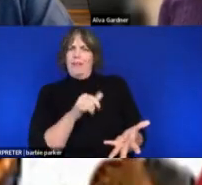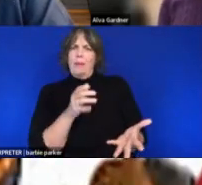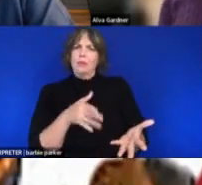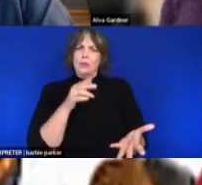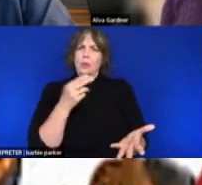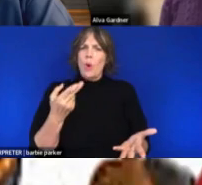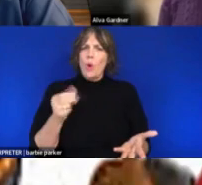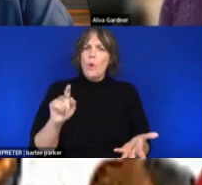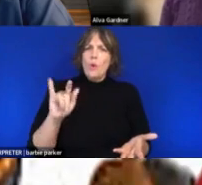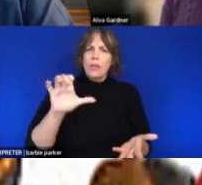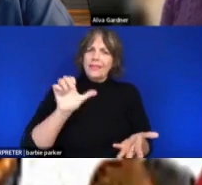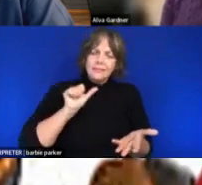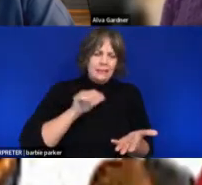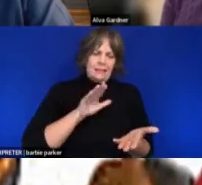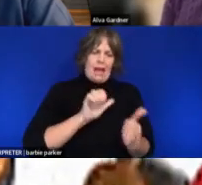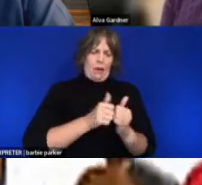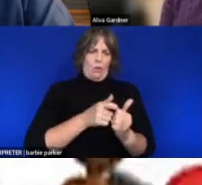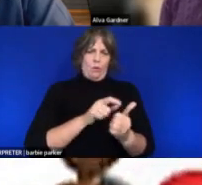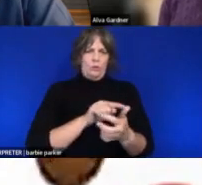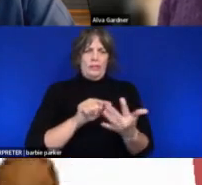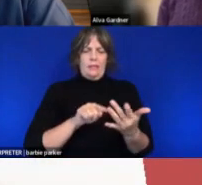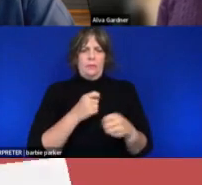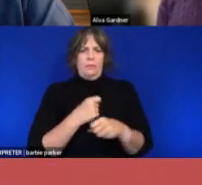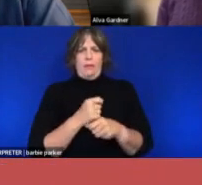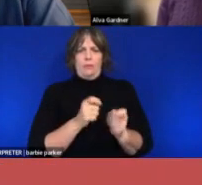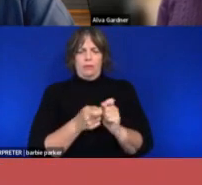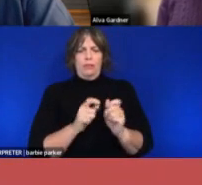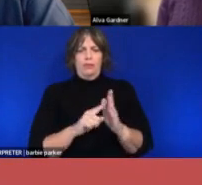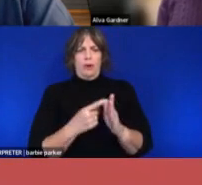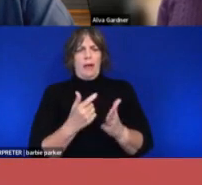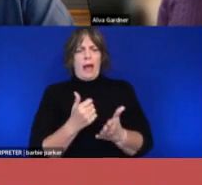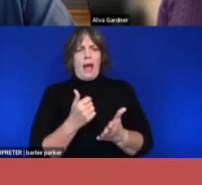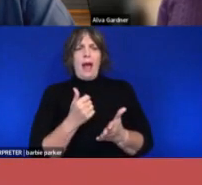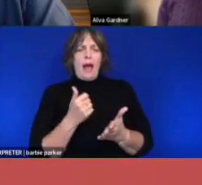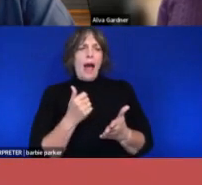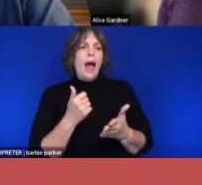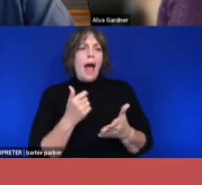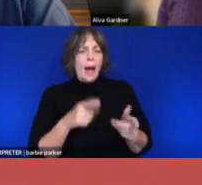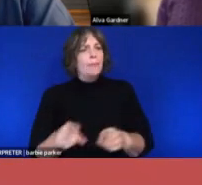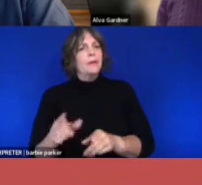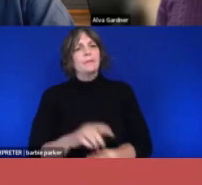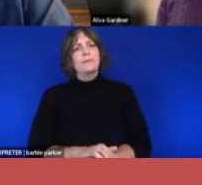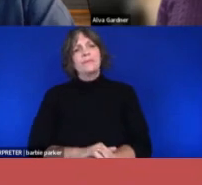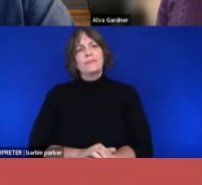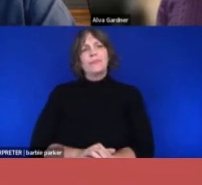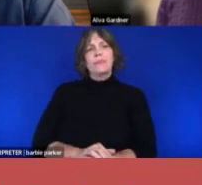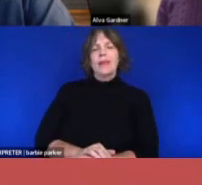changes happen? And we want to think about, how do we keep the person in the center and Alva,